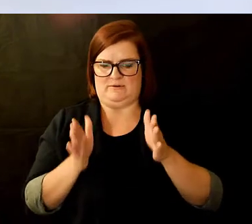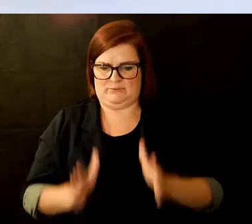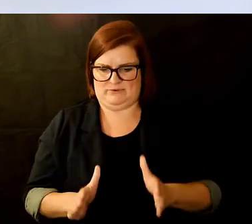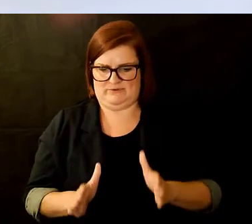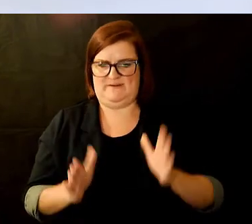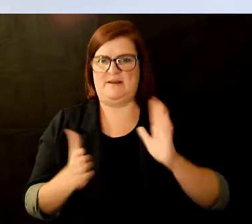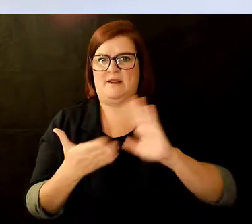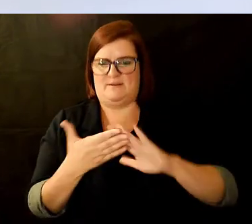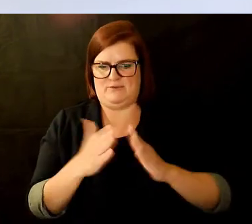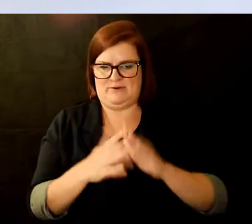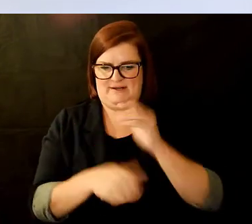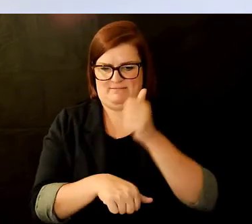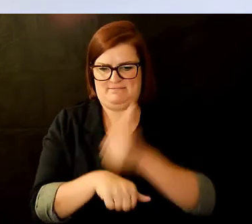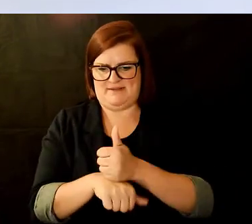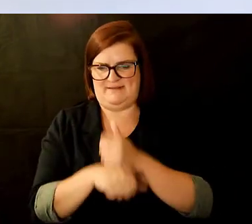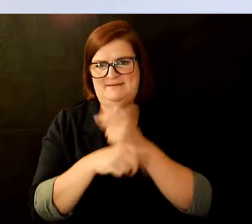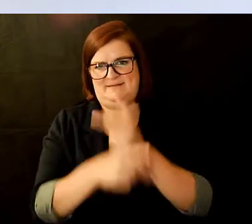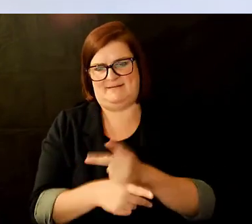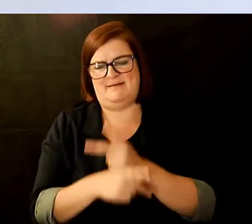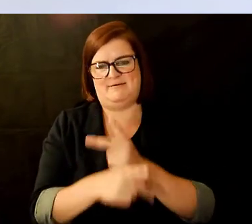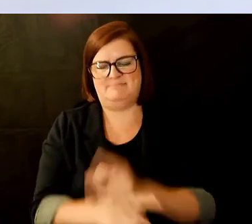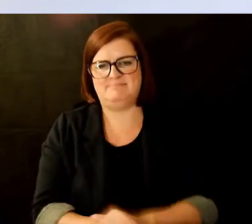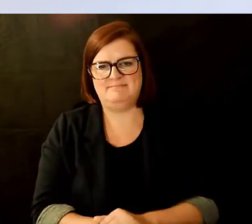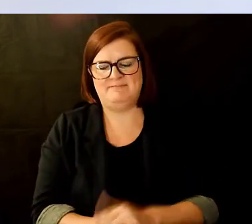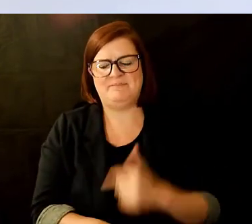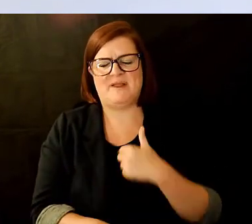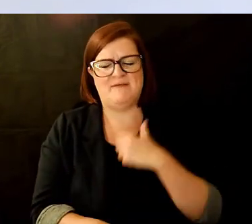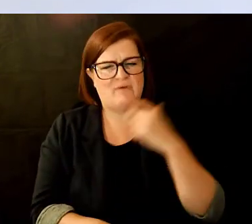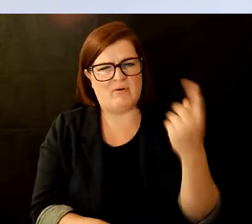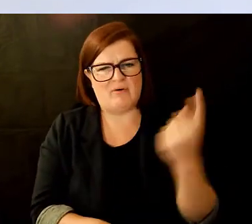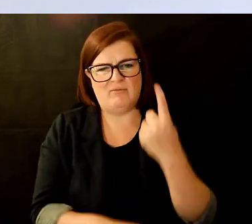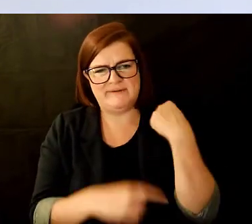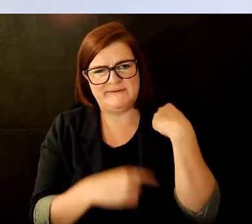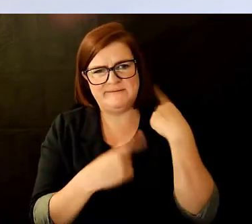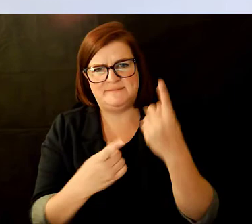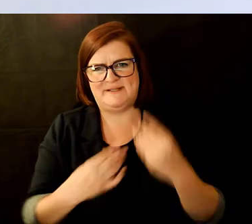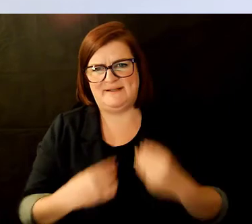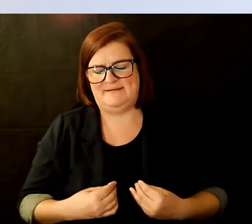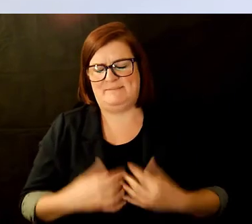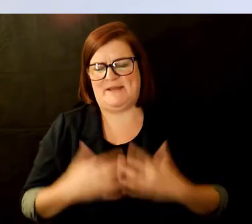I've always been inspired by the Mental Health Center's work.